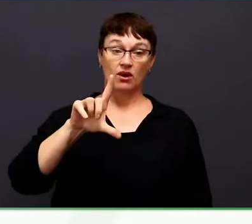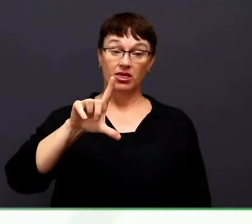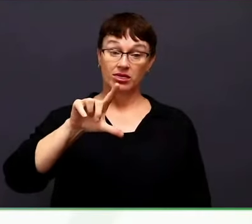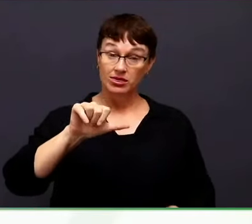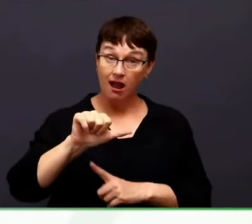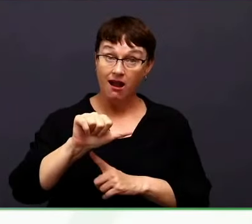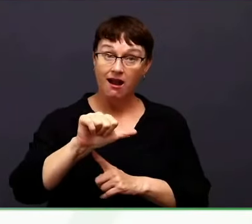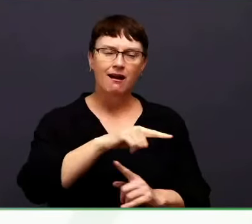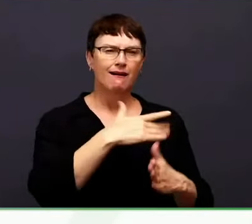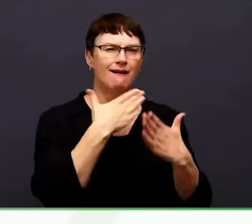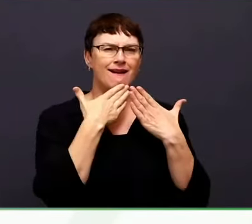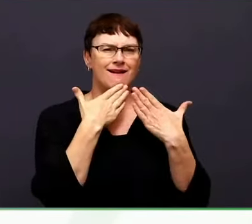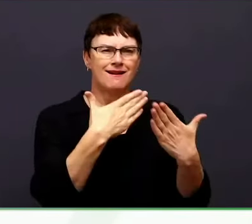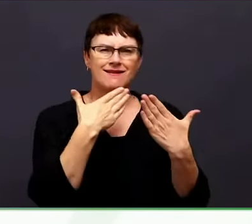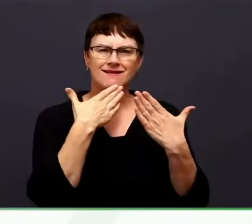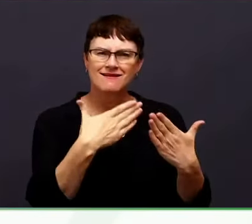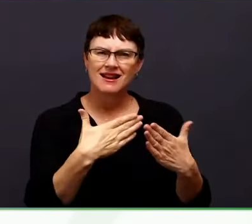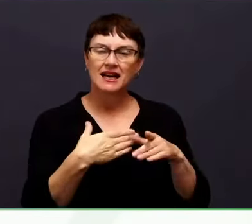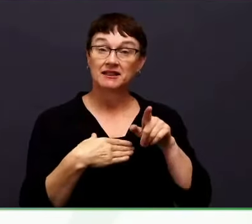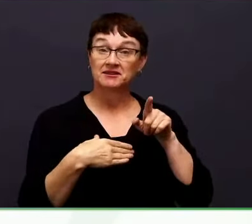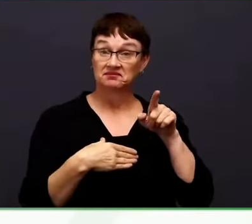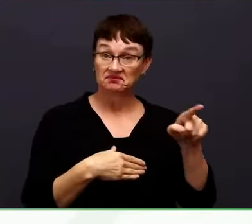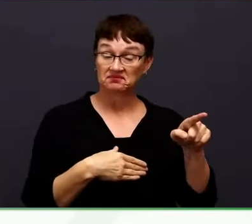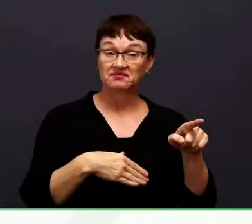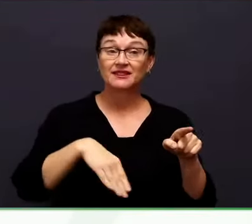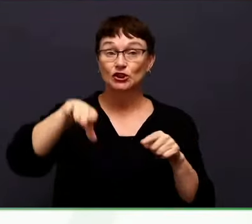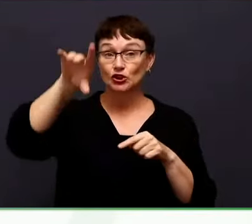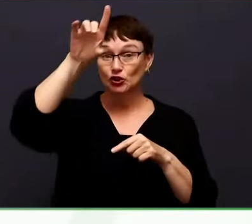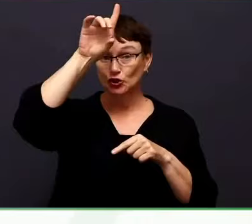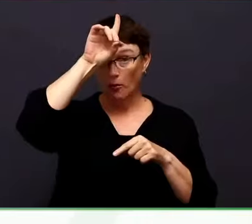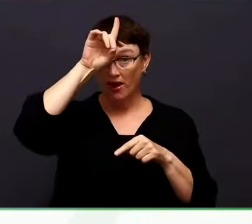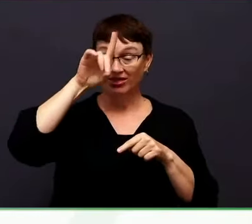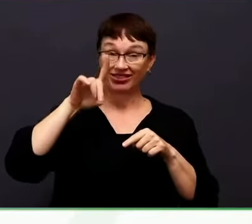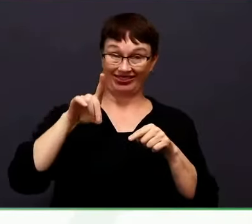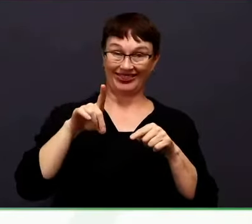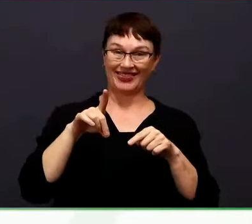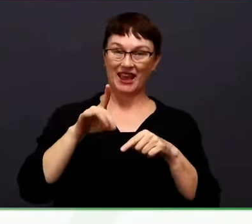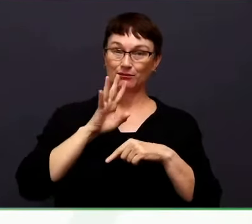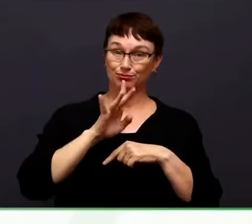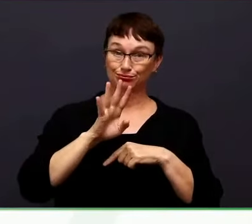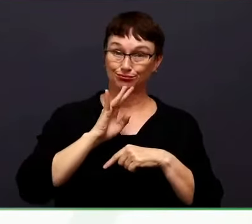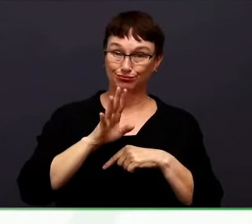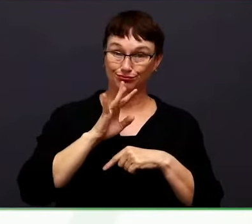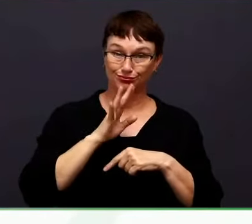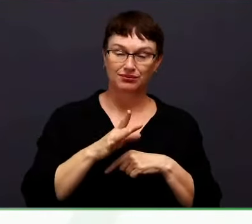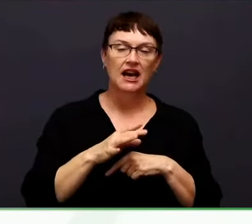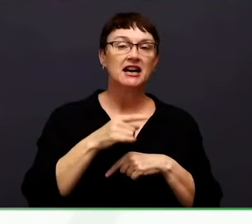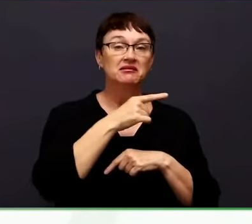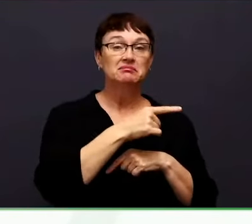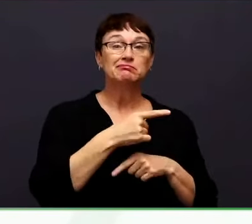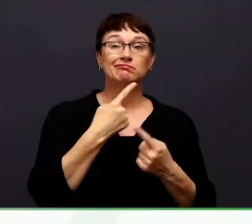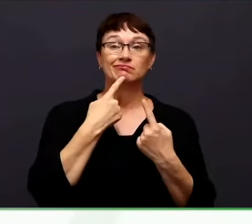checking the information is accessible and understanding and spreading the information to different target groups.